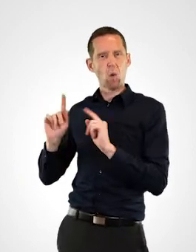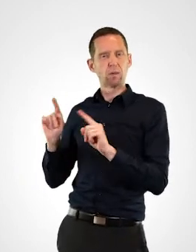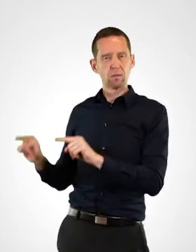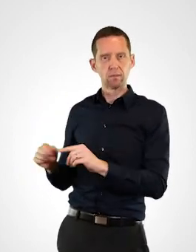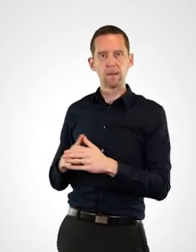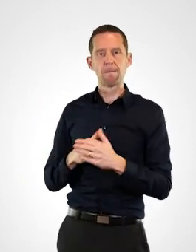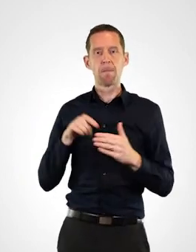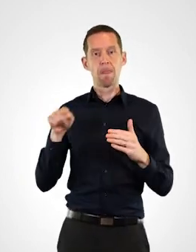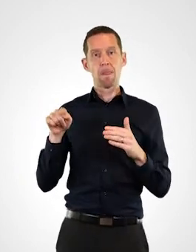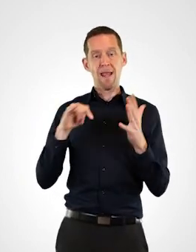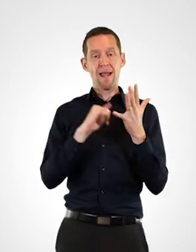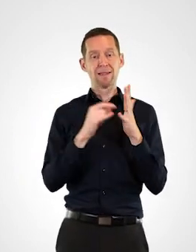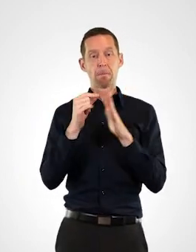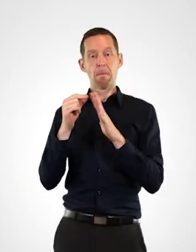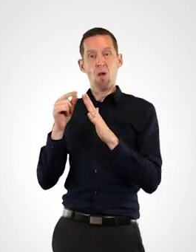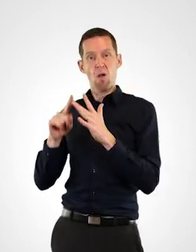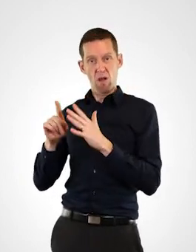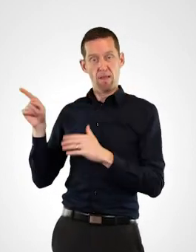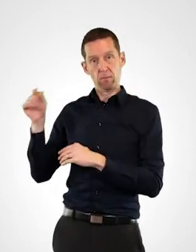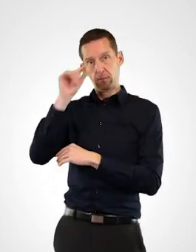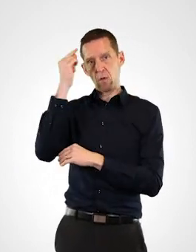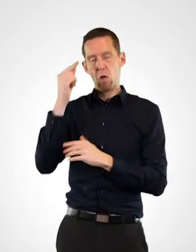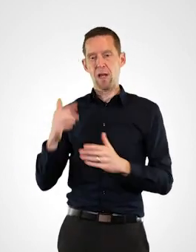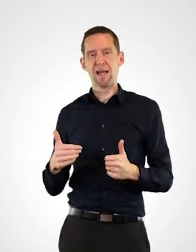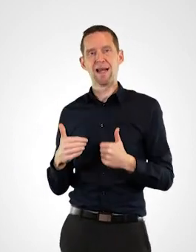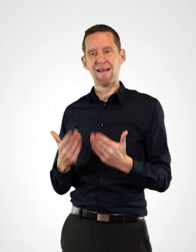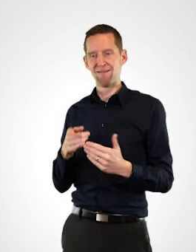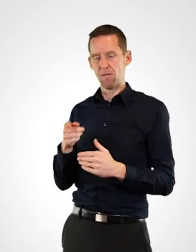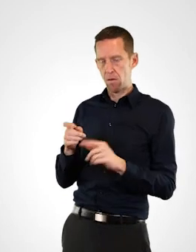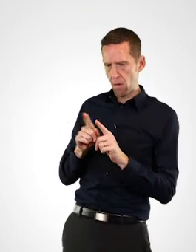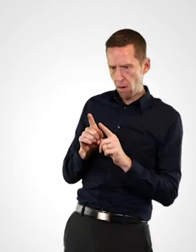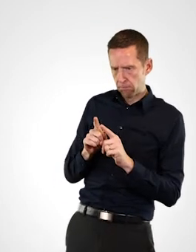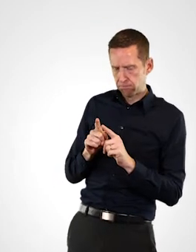But the goal of SPPI is to provide focused stimulation.